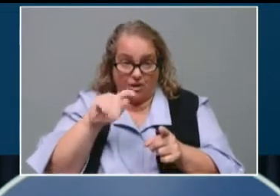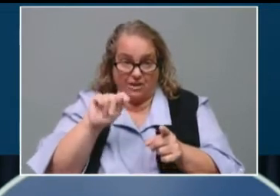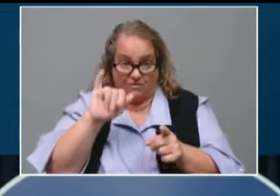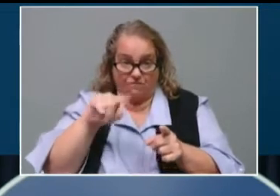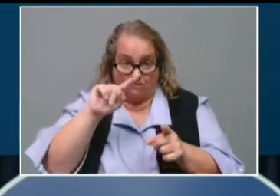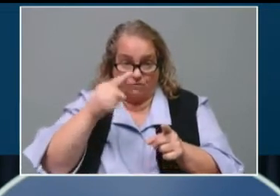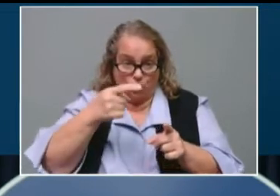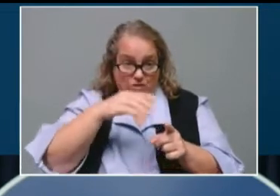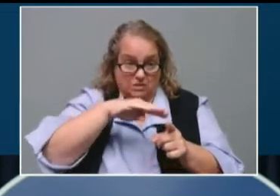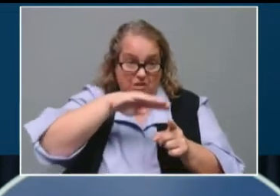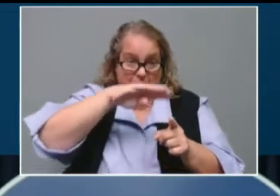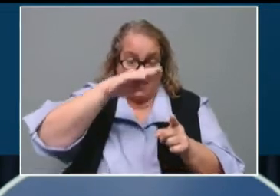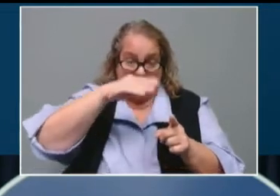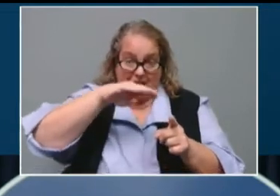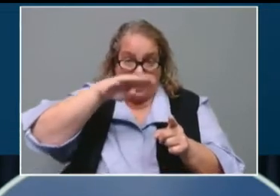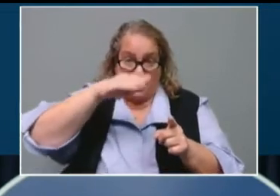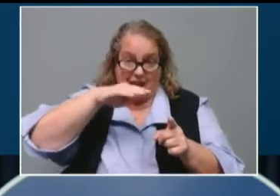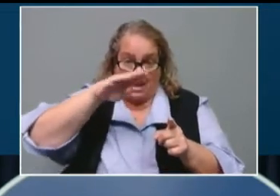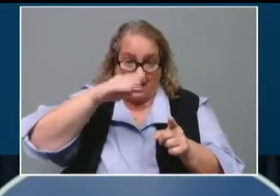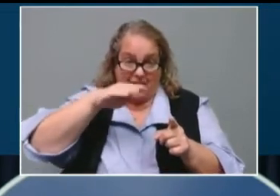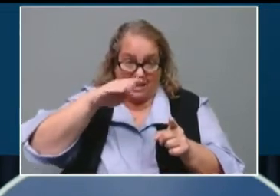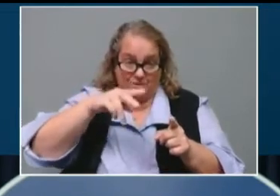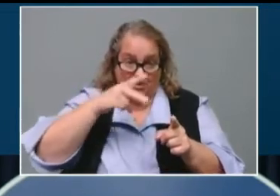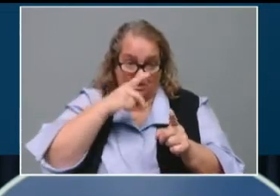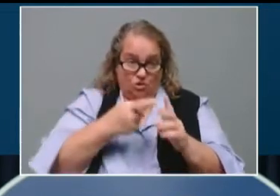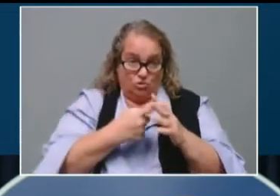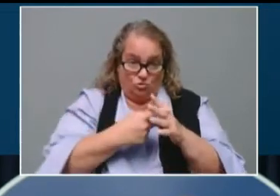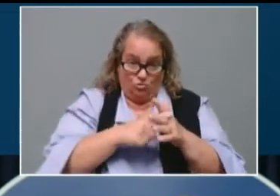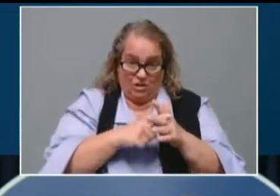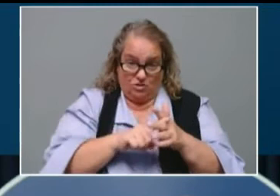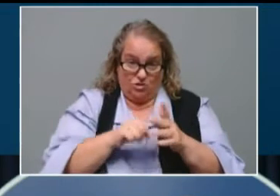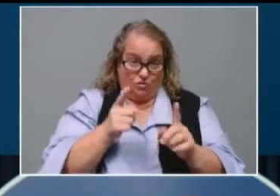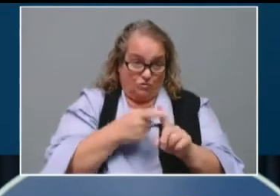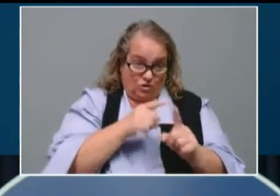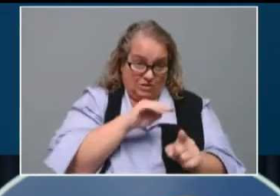actually have the original string which is that first spike. And remember just